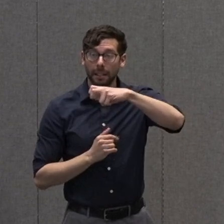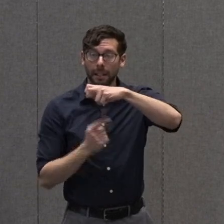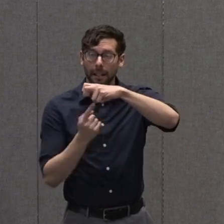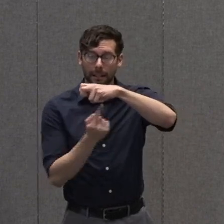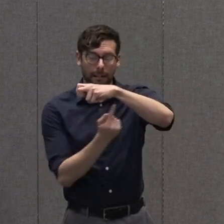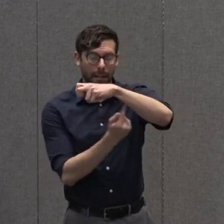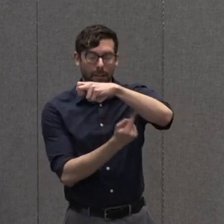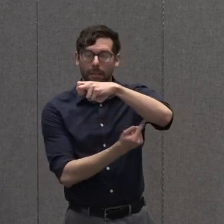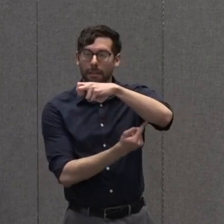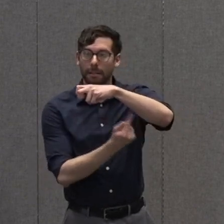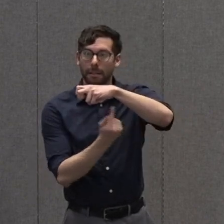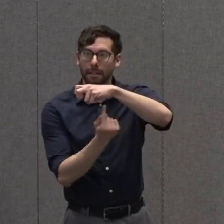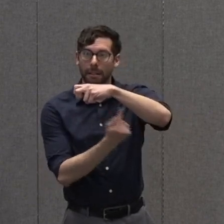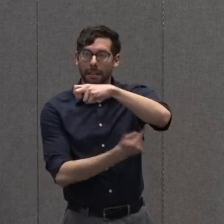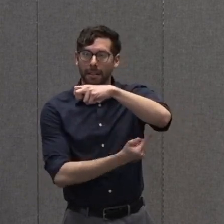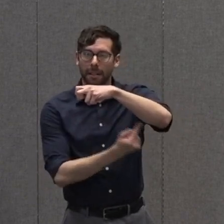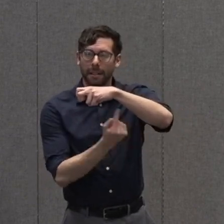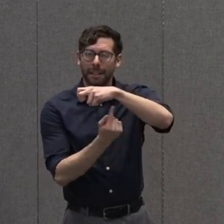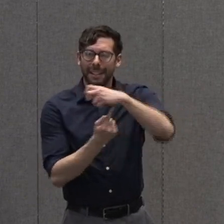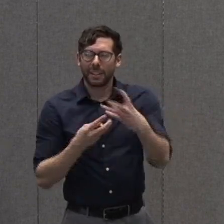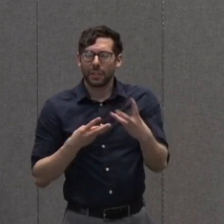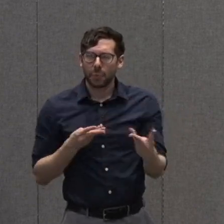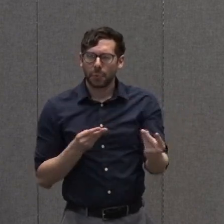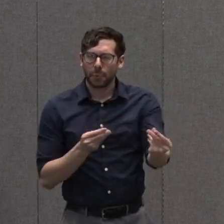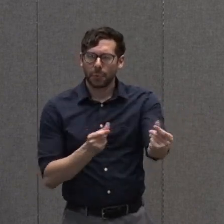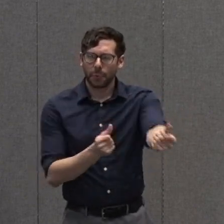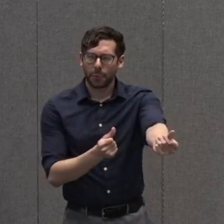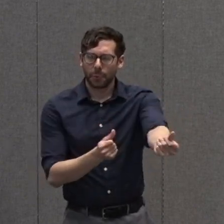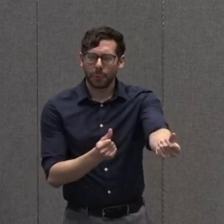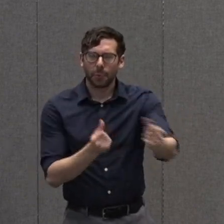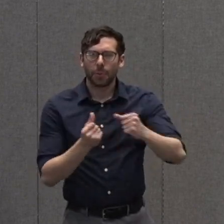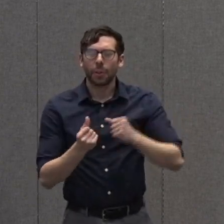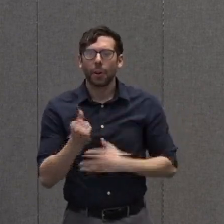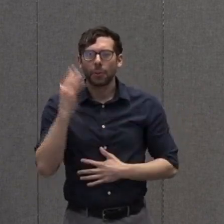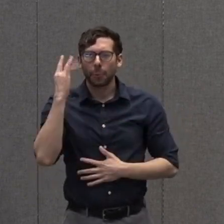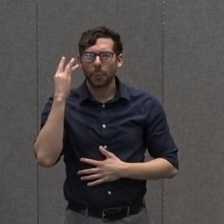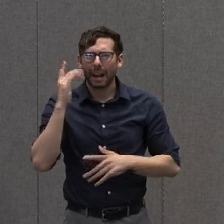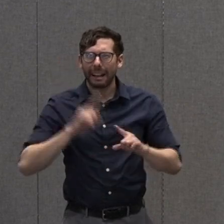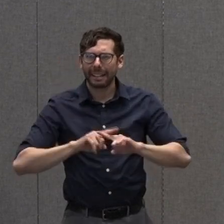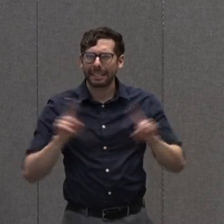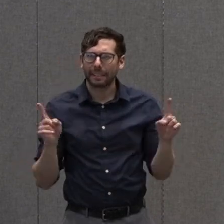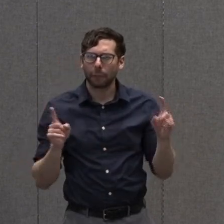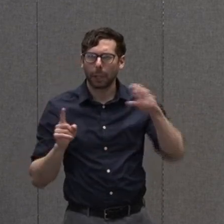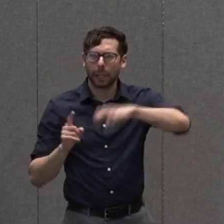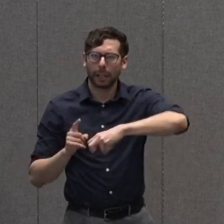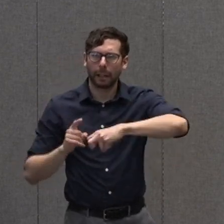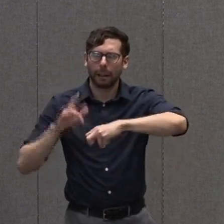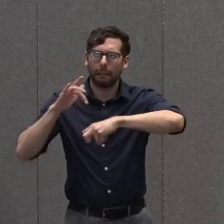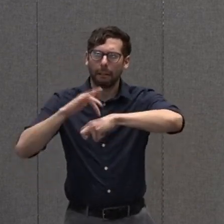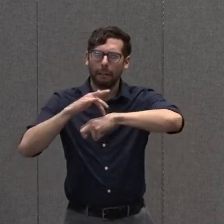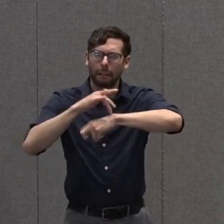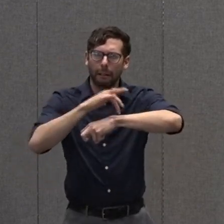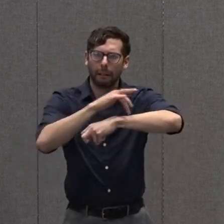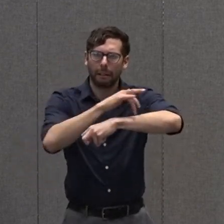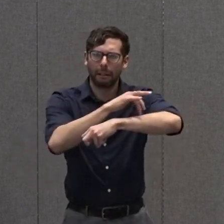And why the difference between the texture up here, and the texture that's down below? Well down below, those scales